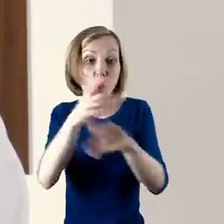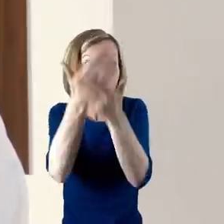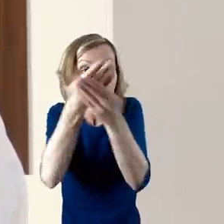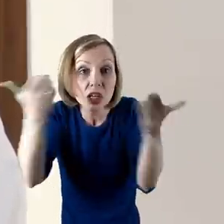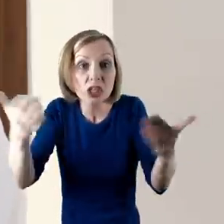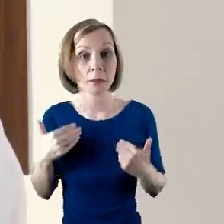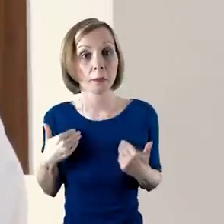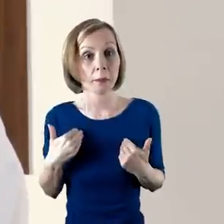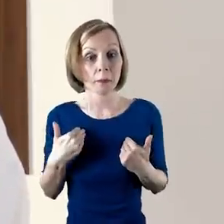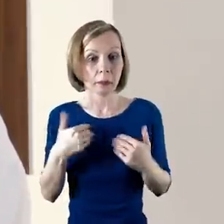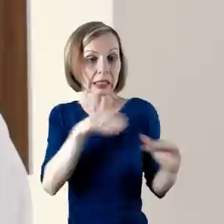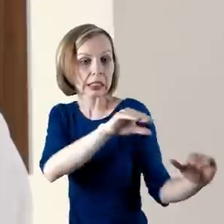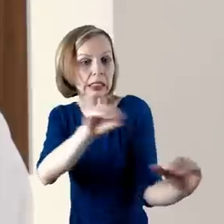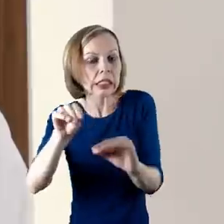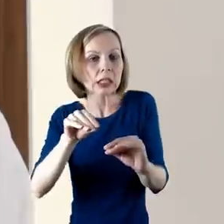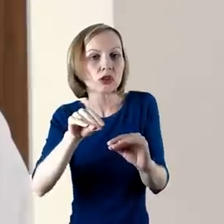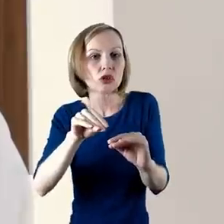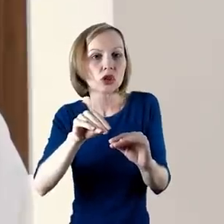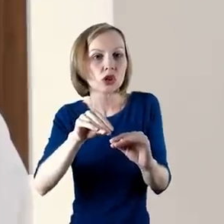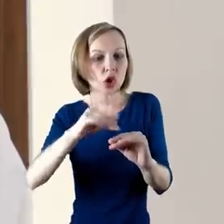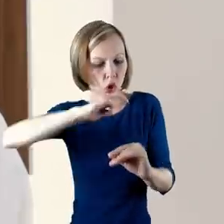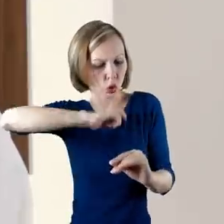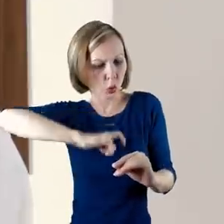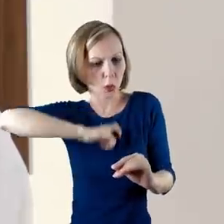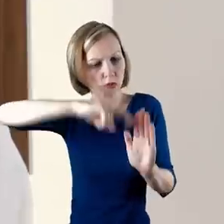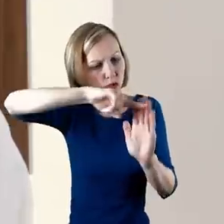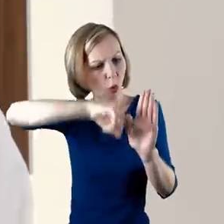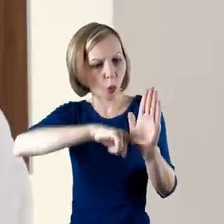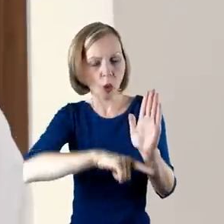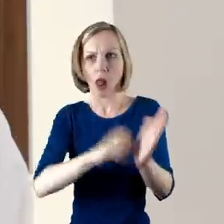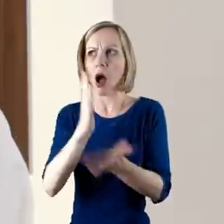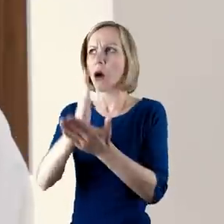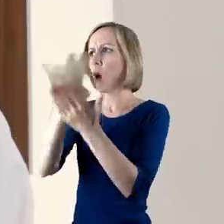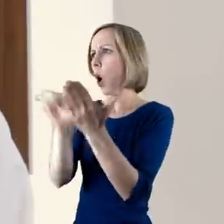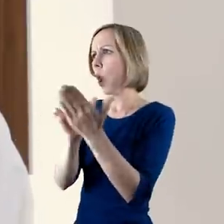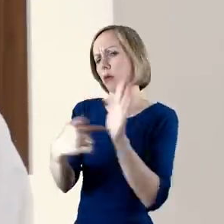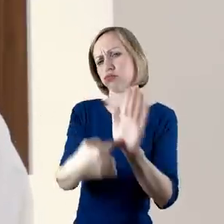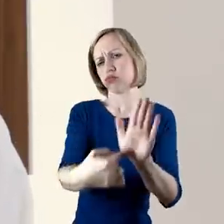teaching human precepts as doctrines. You abandon the commandment of God